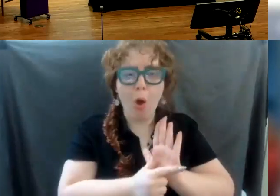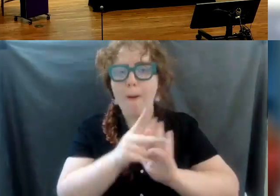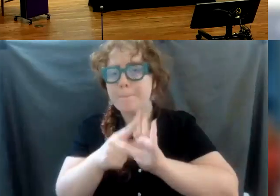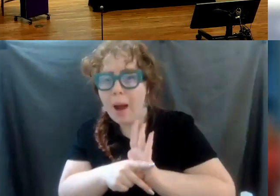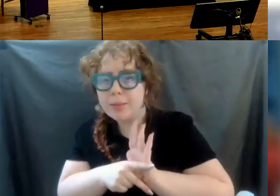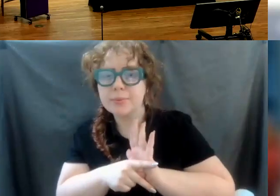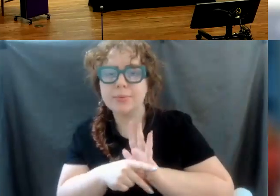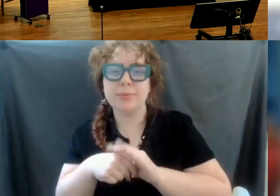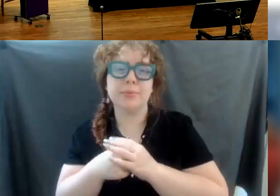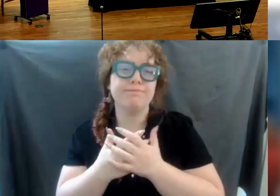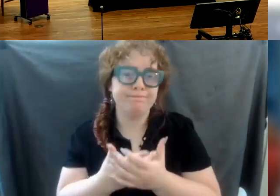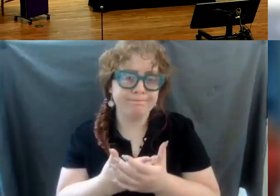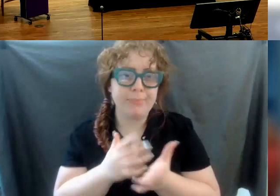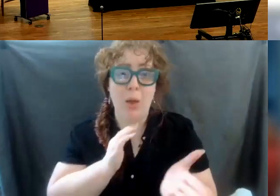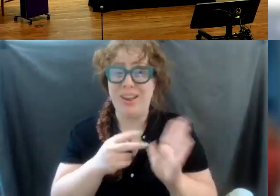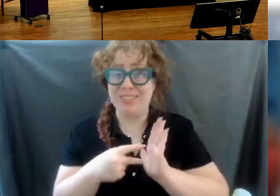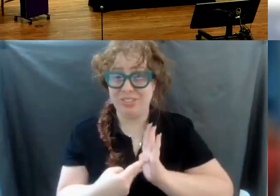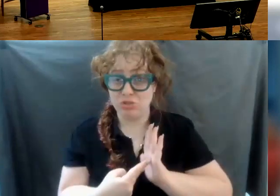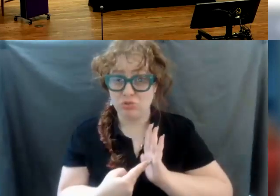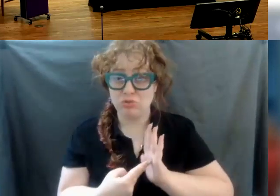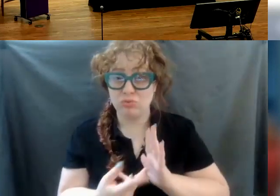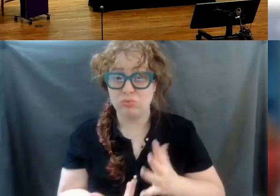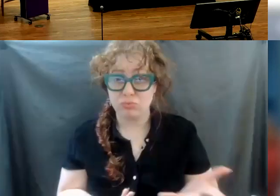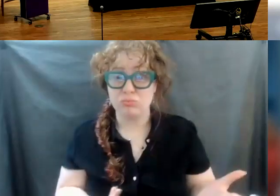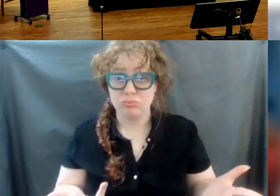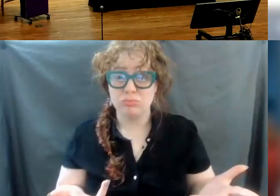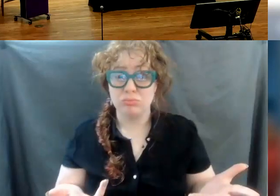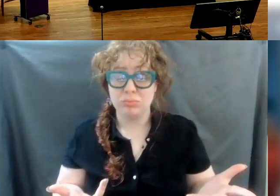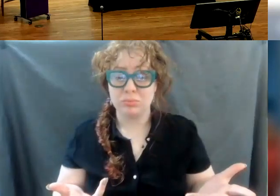definitions, all of those as a society, as a community,